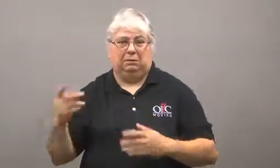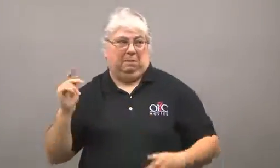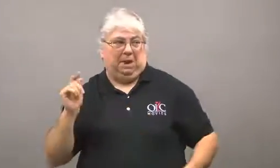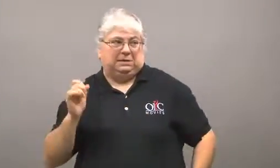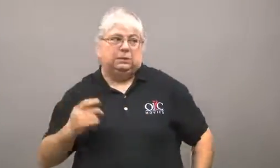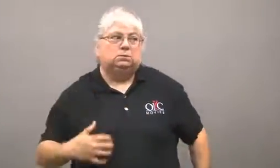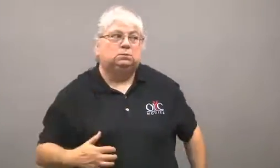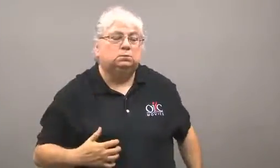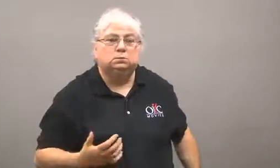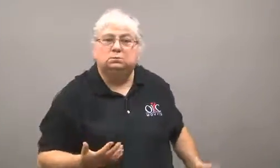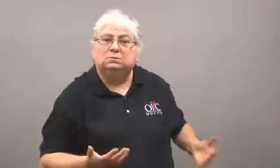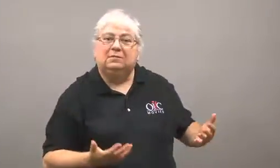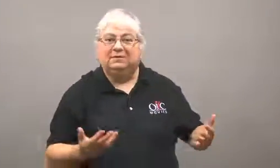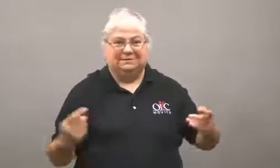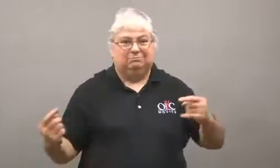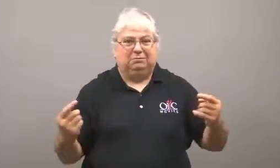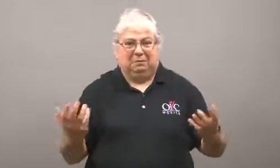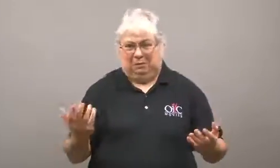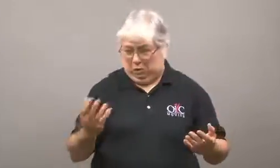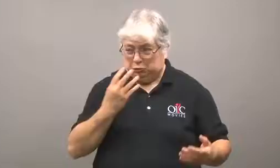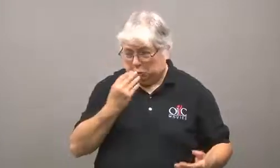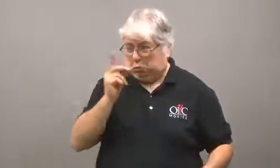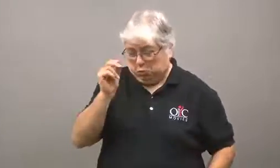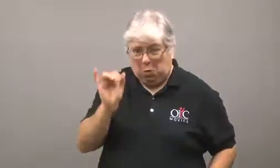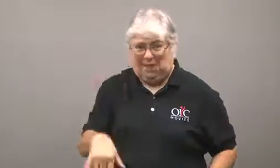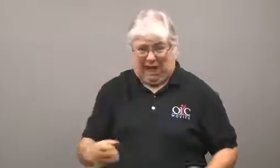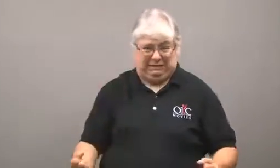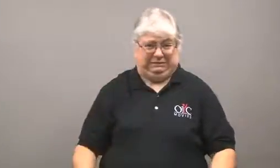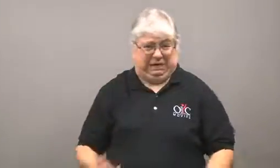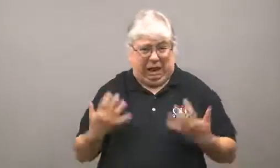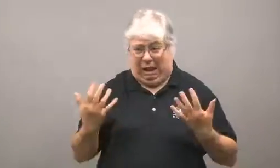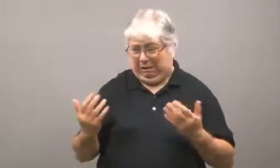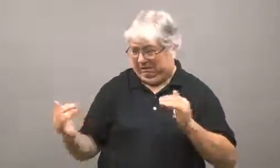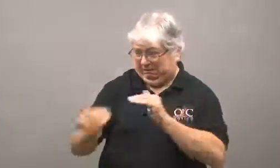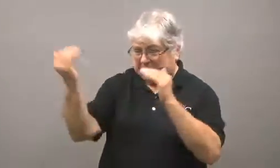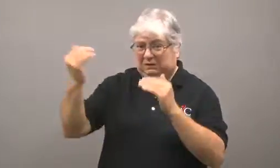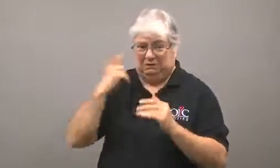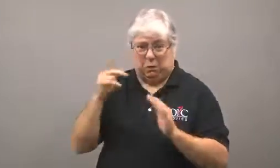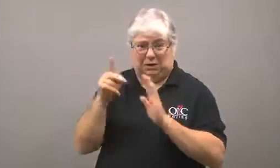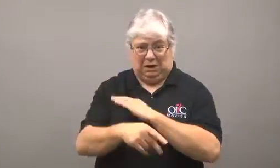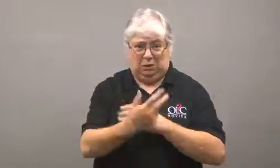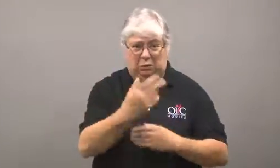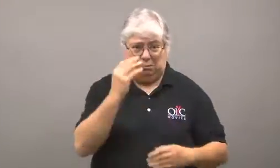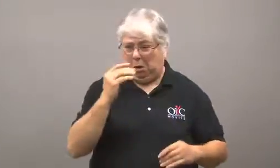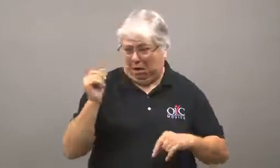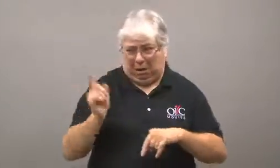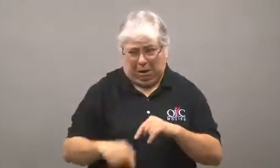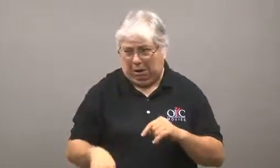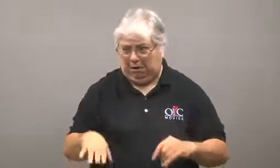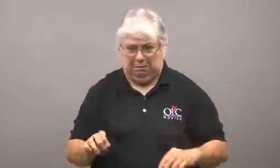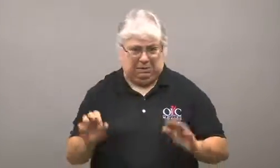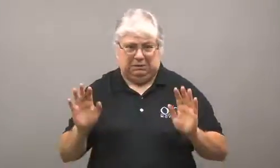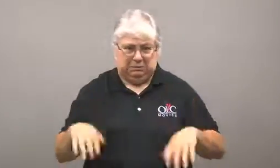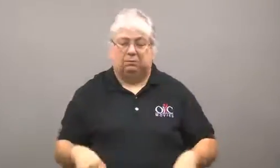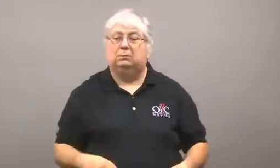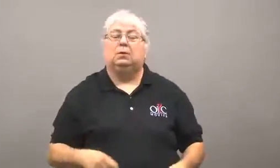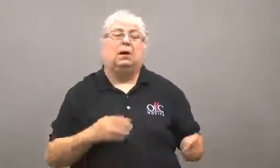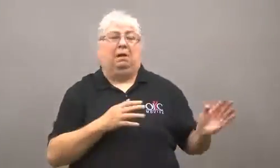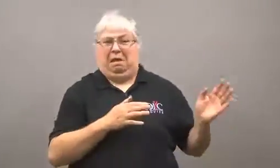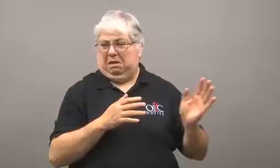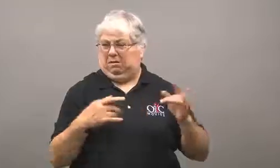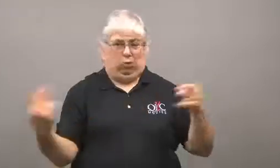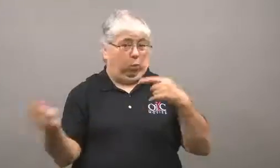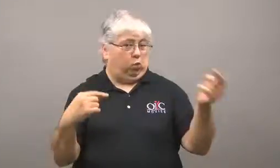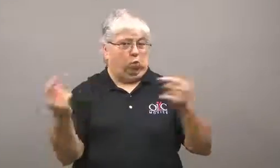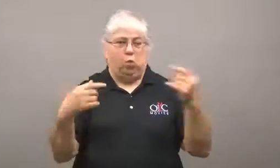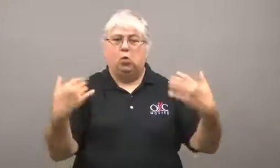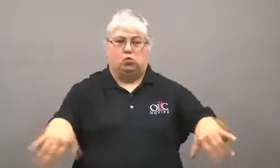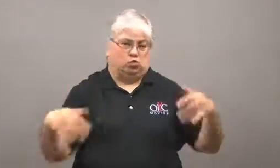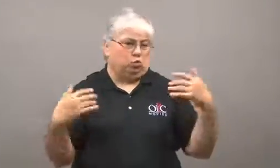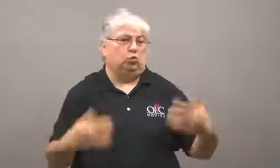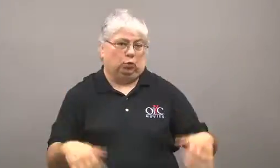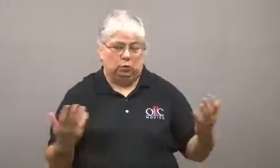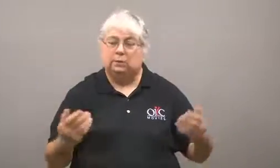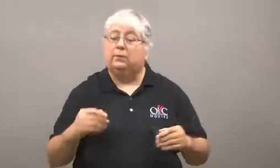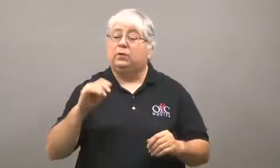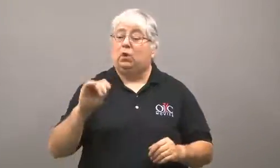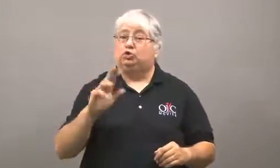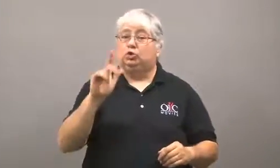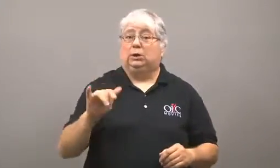This angered the Palestinians while Israelis didn't believe Jews would do this.